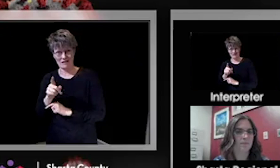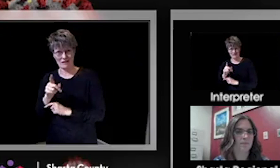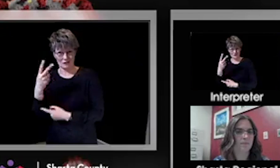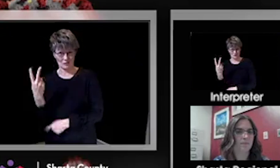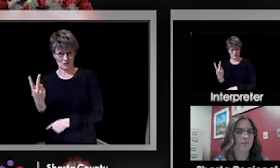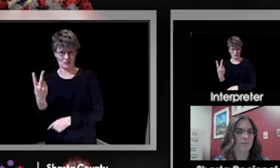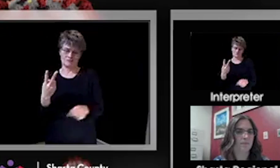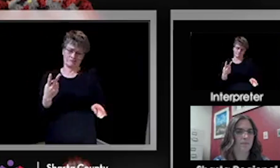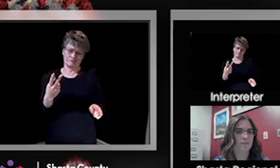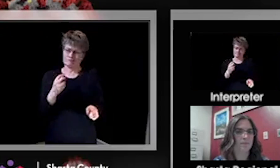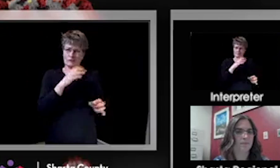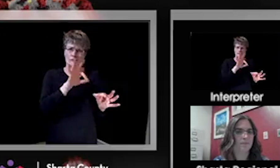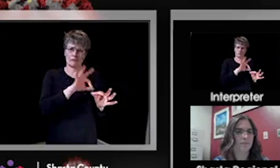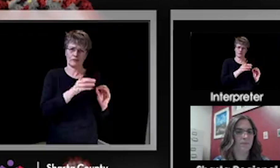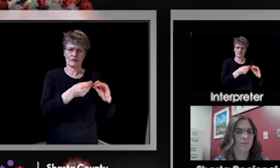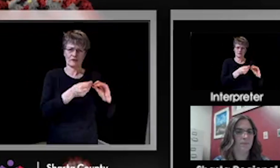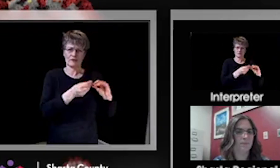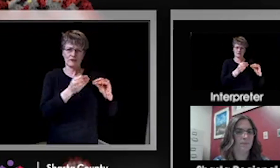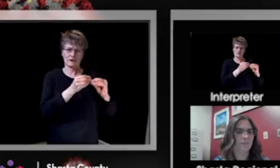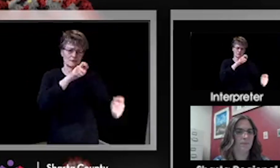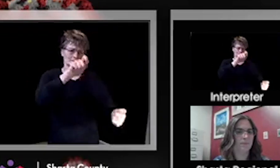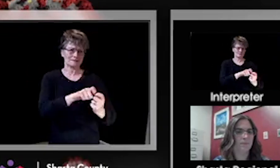numbers aren’t perfect, and the numbers are not the point, because every day they